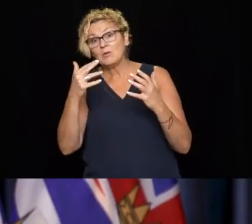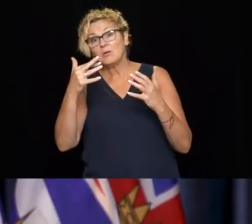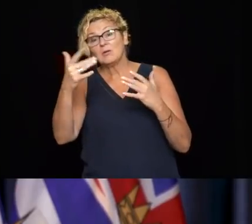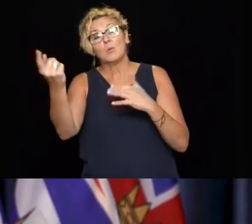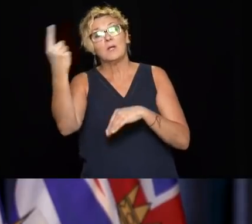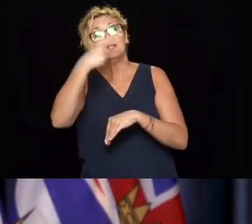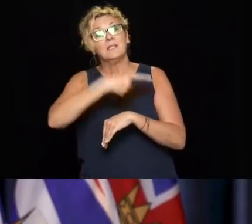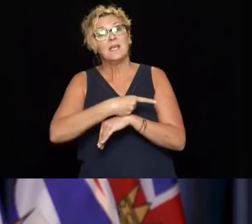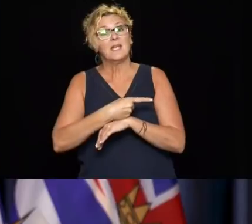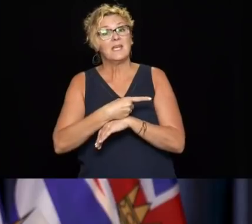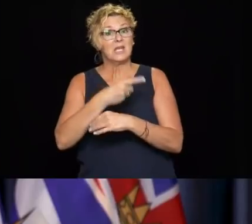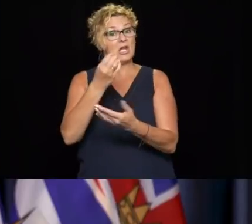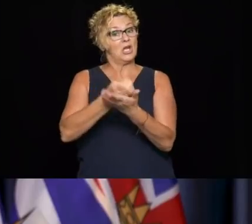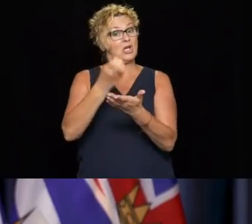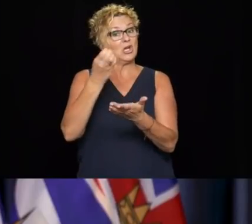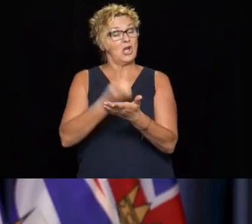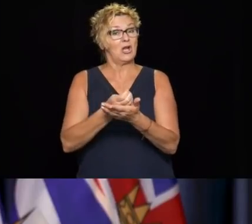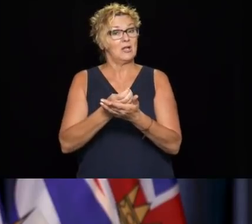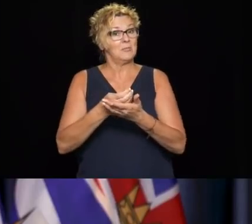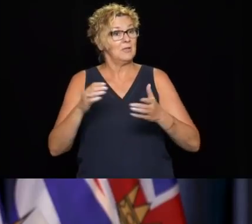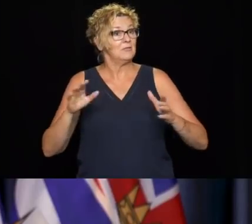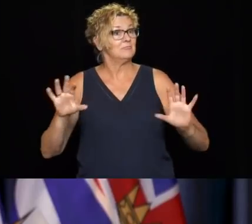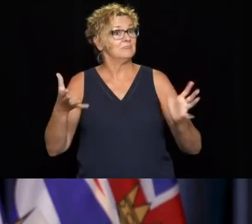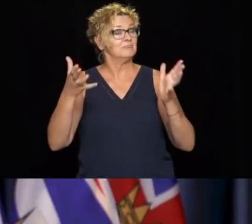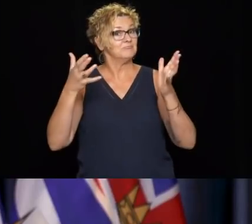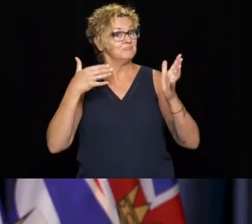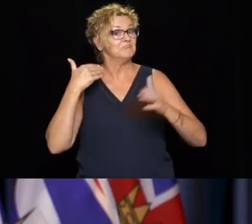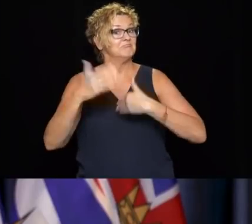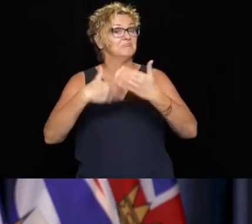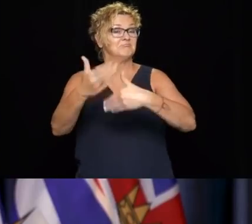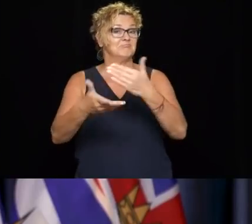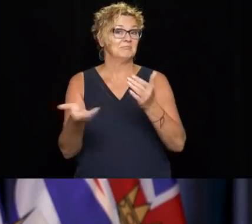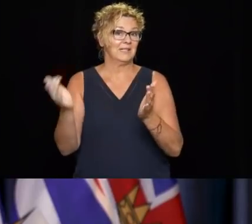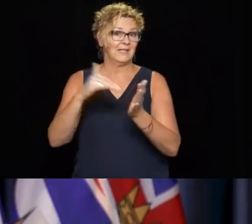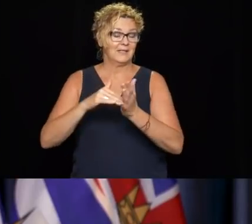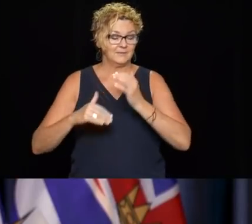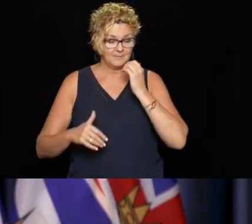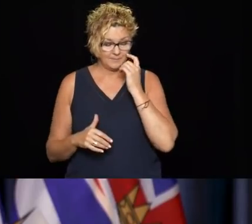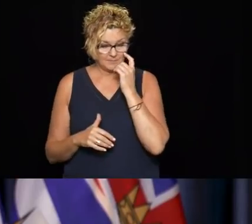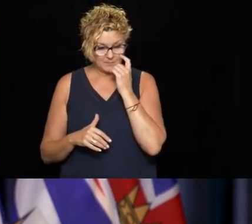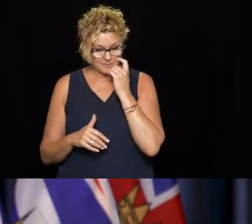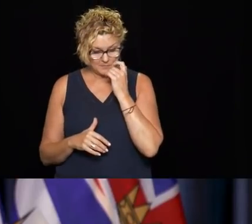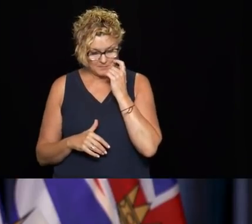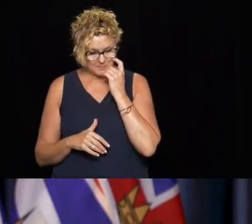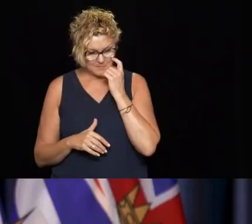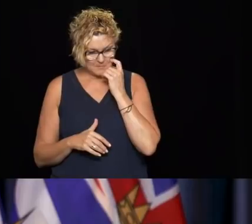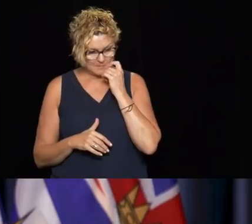will see, we will continue to focus on putting in place the resources British Columbians need to have confidence that their